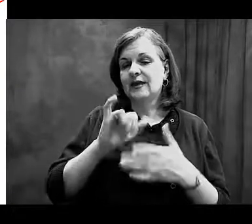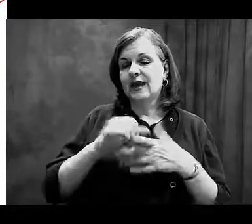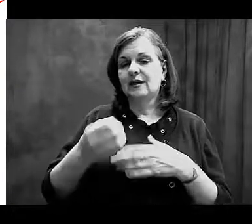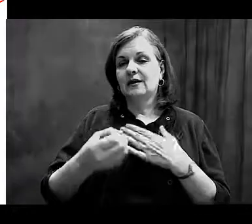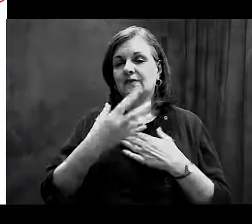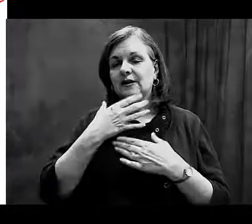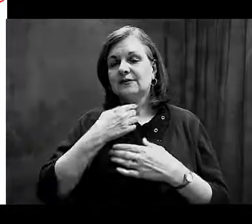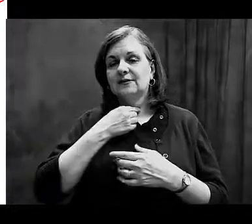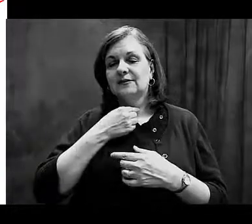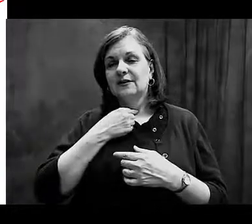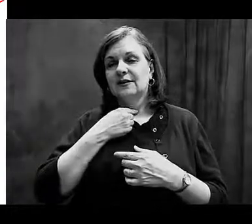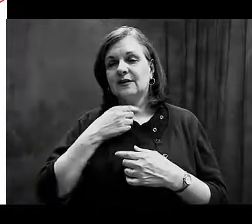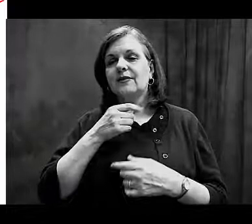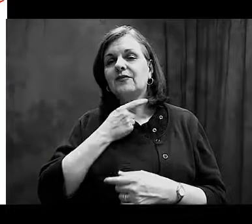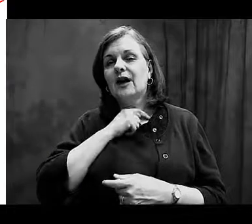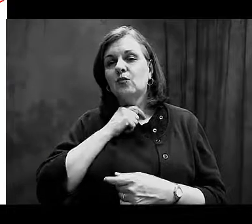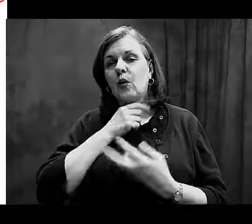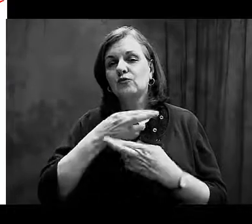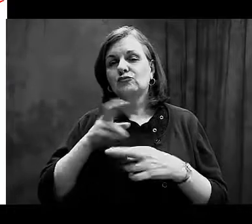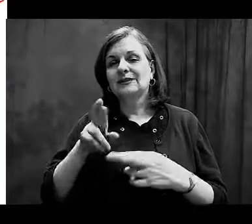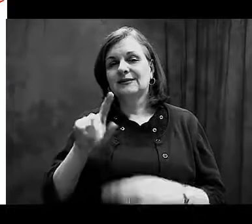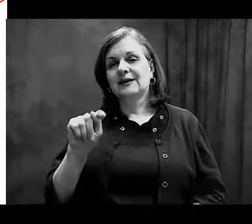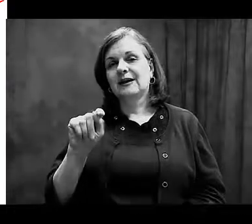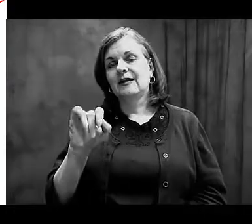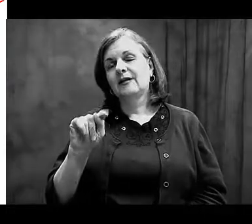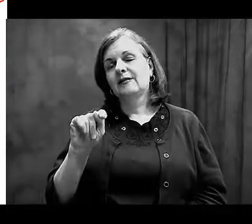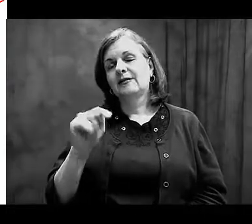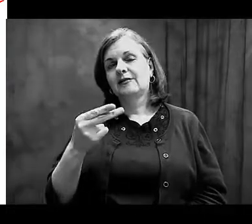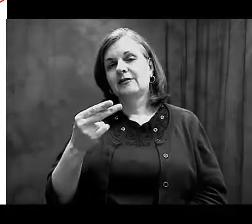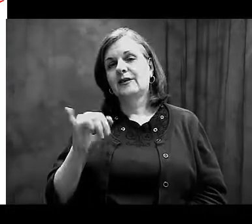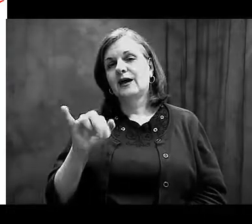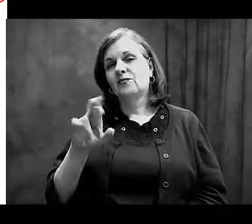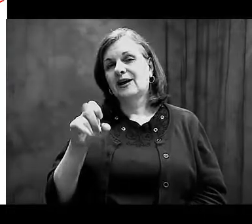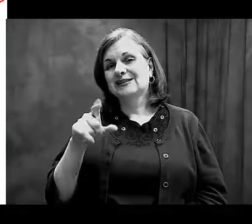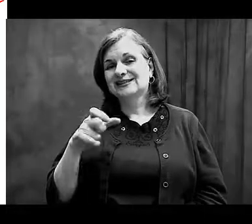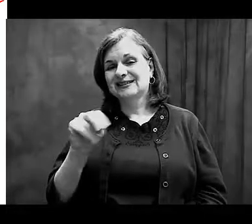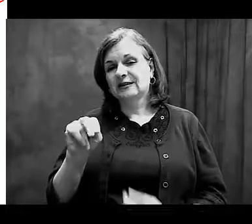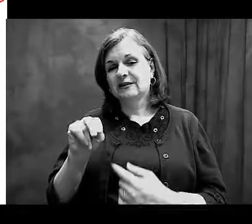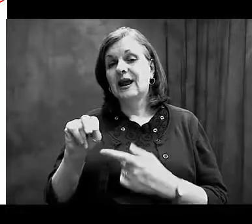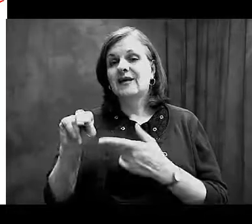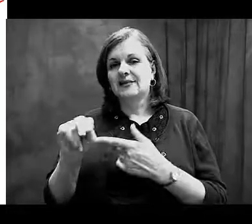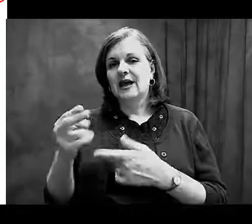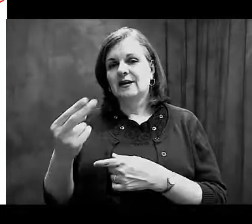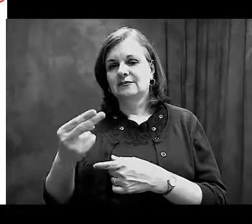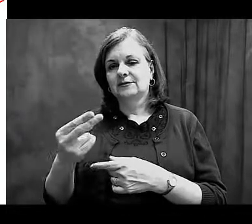that regulates the release of the thyroxine by the thyroid that stimulates metabolism